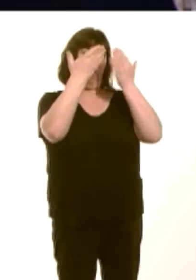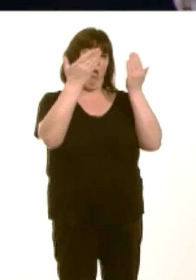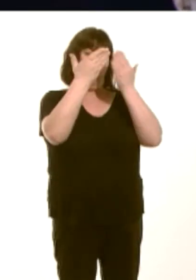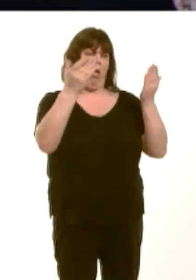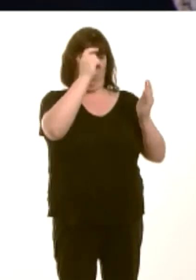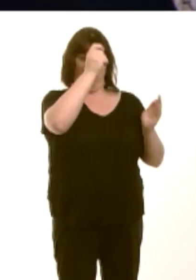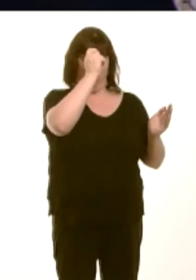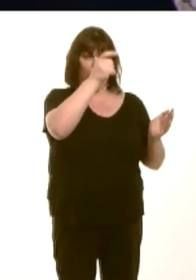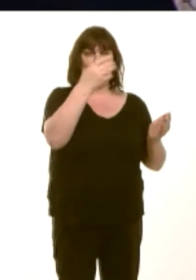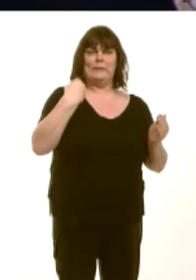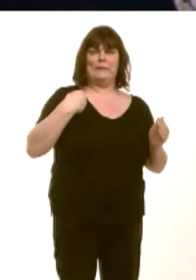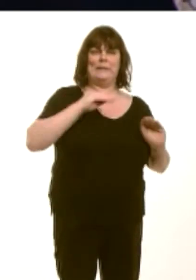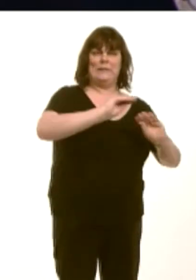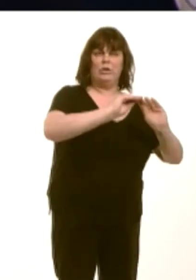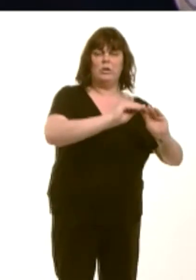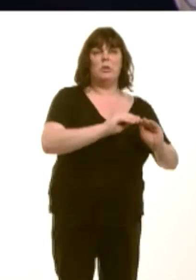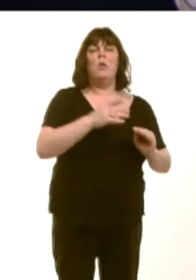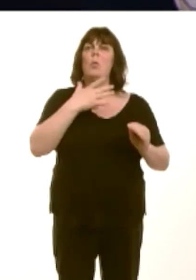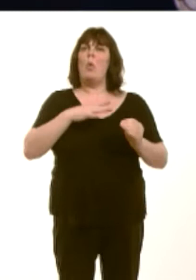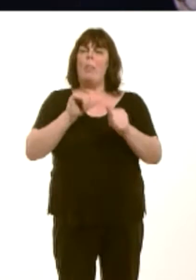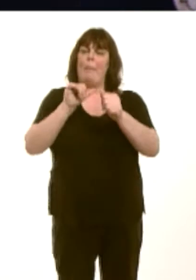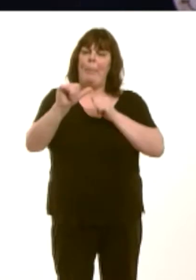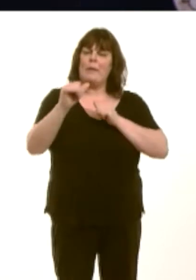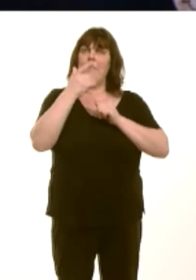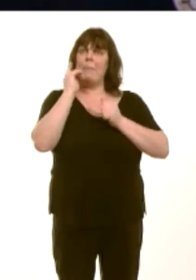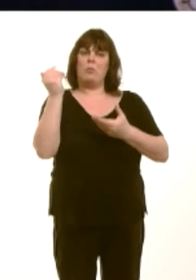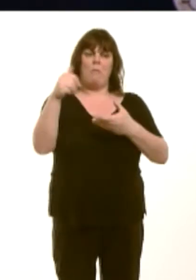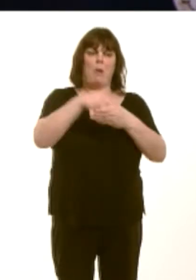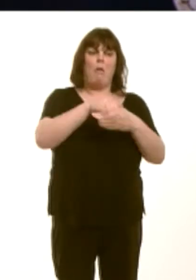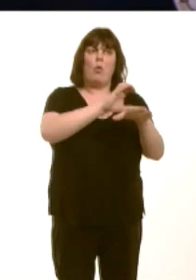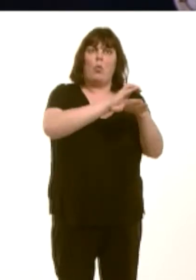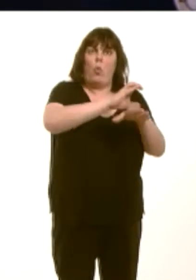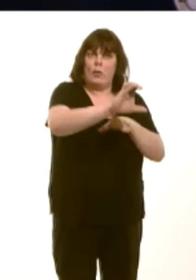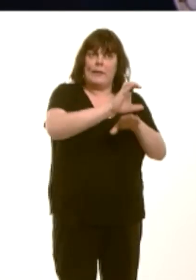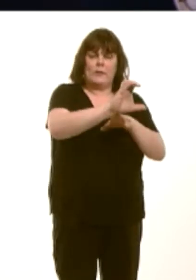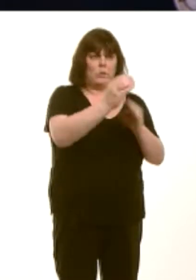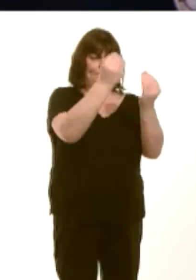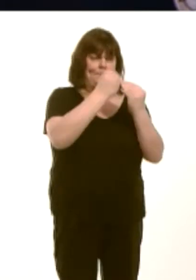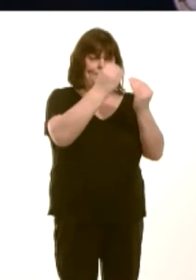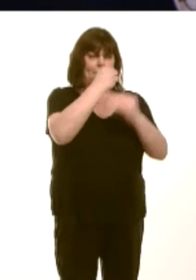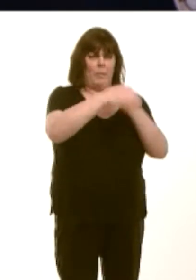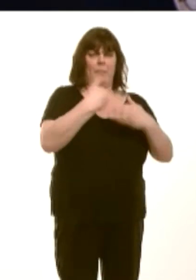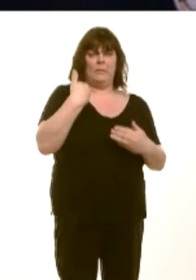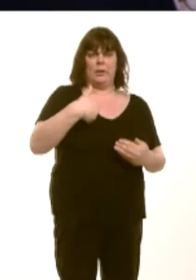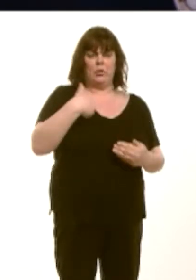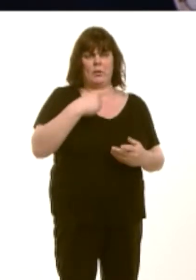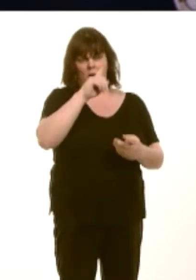be attracted to courses that are seen to be the very best they can be and academically